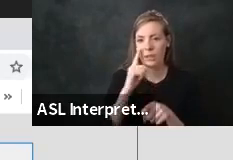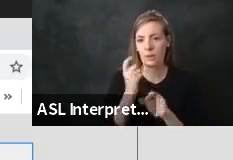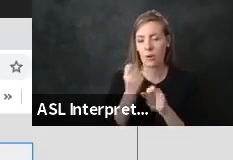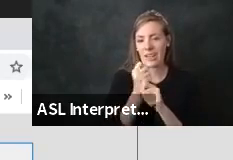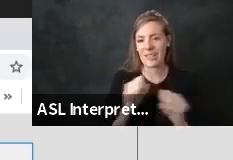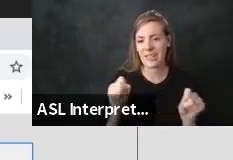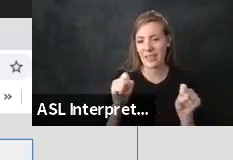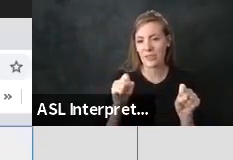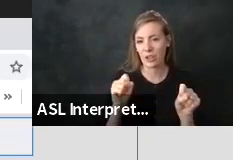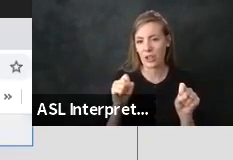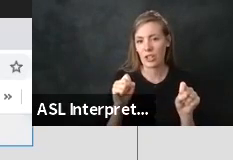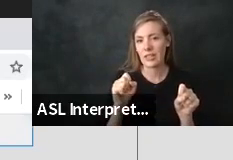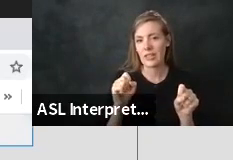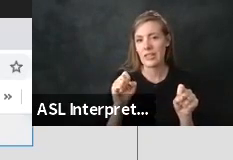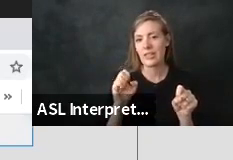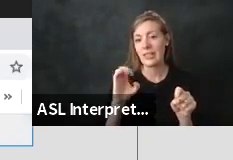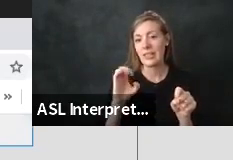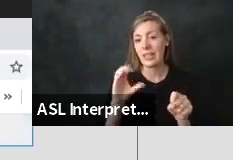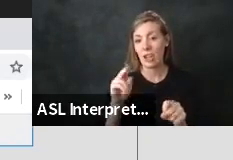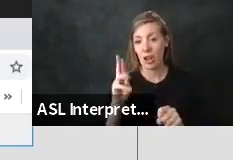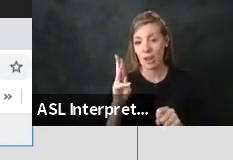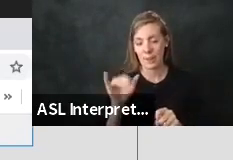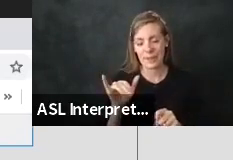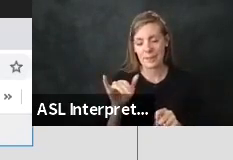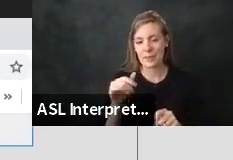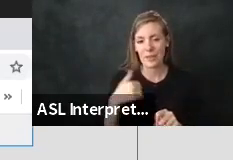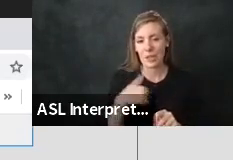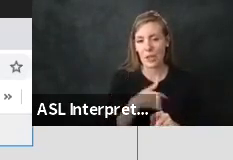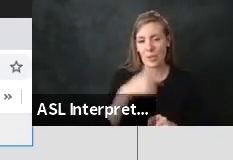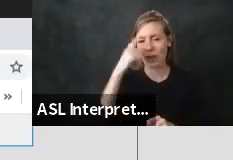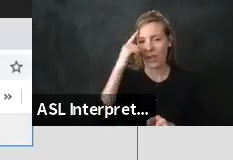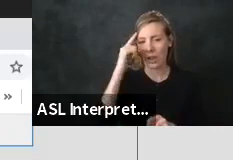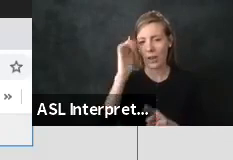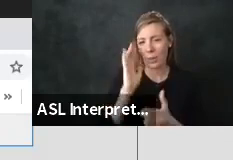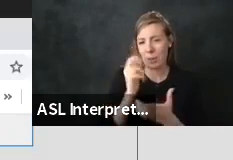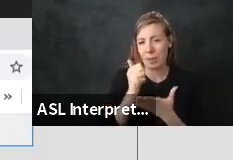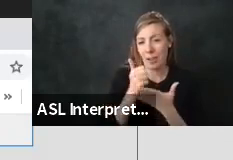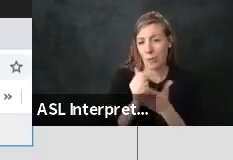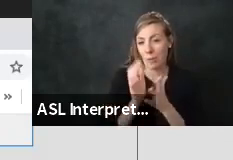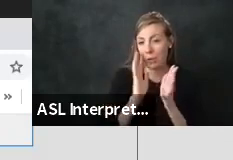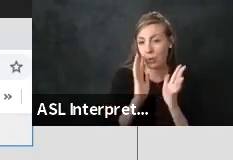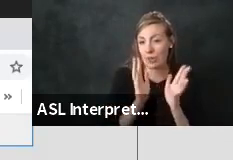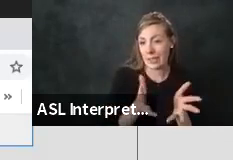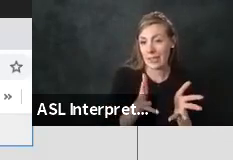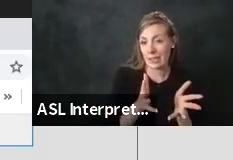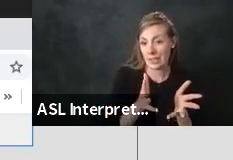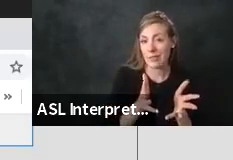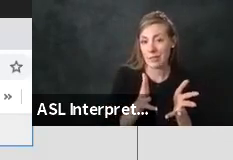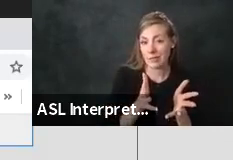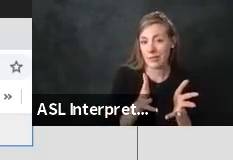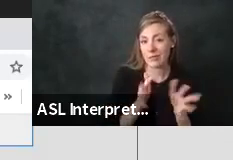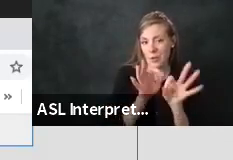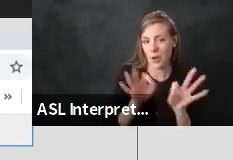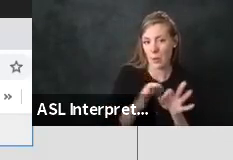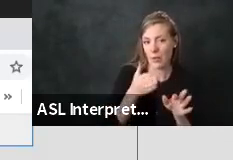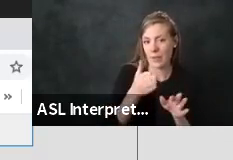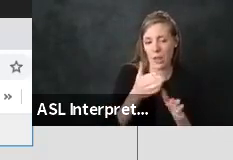We thought that it would be helpful to leave this framework here just for help is a